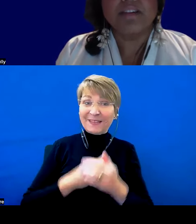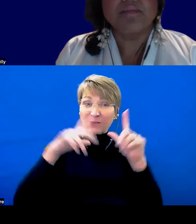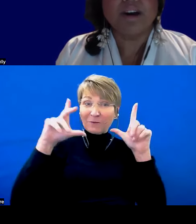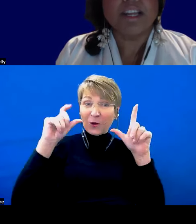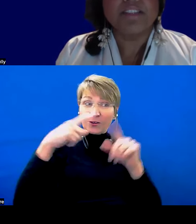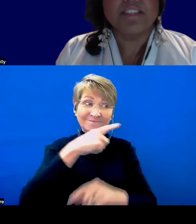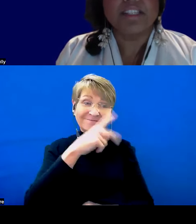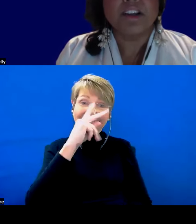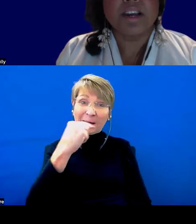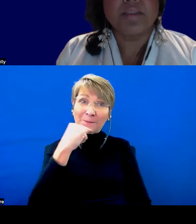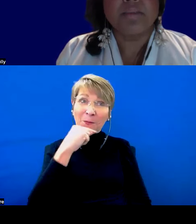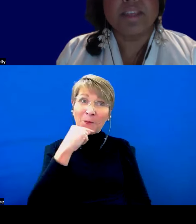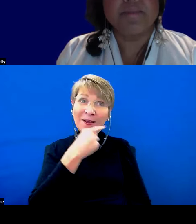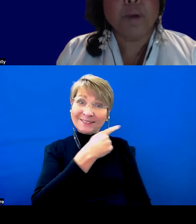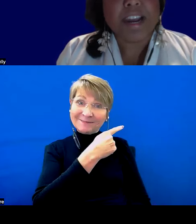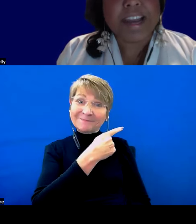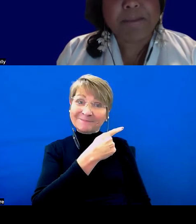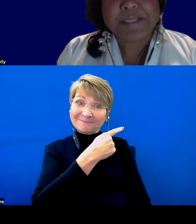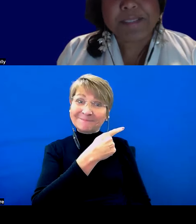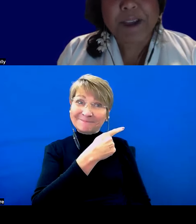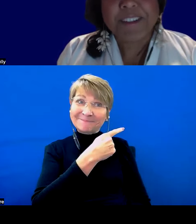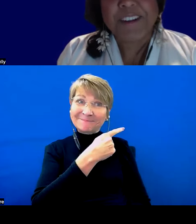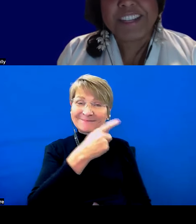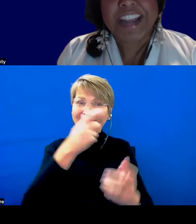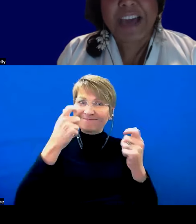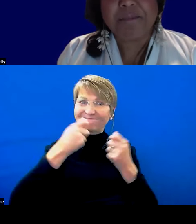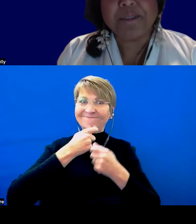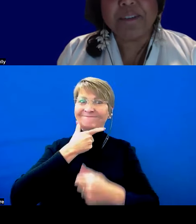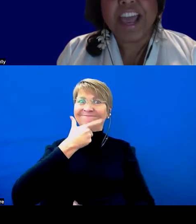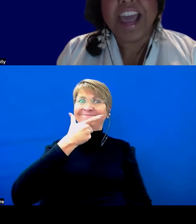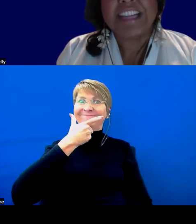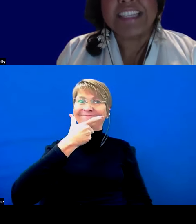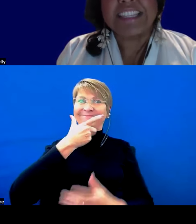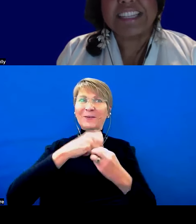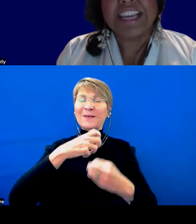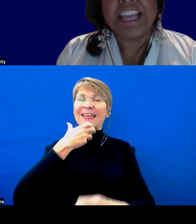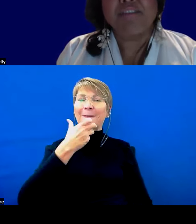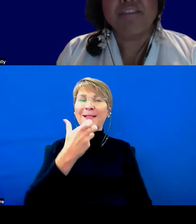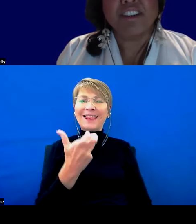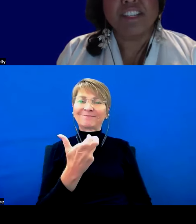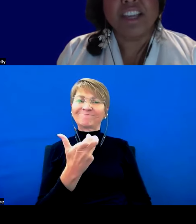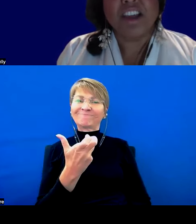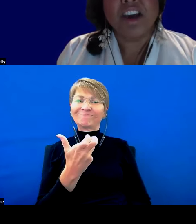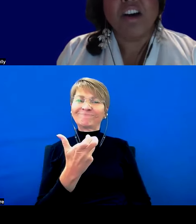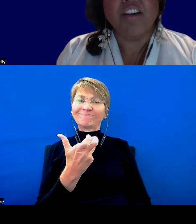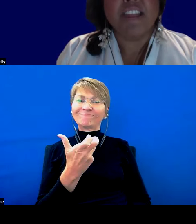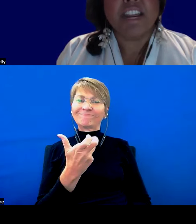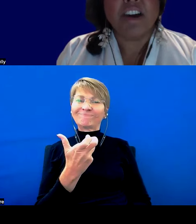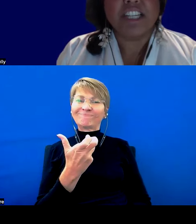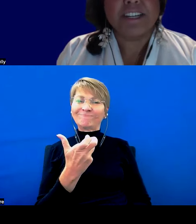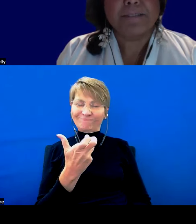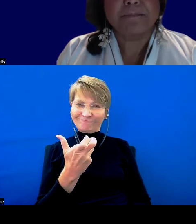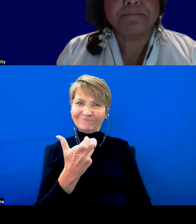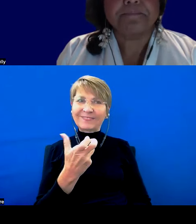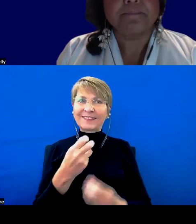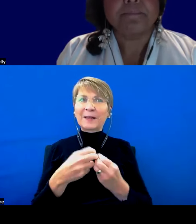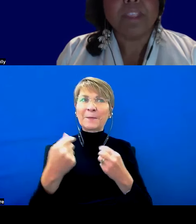right of the slide with a wide happy smile holding an apple and sitting in the front of an eye chart.